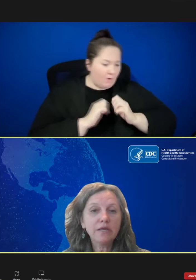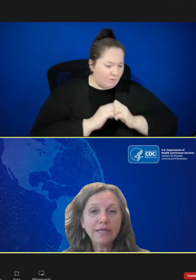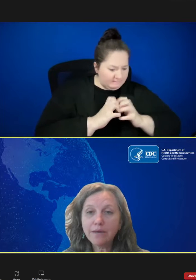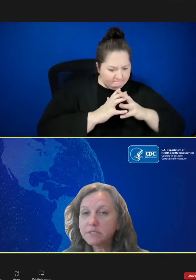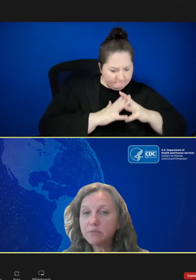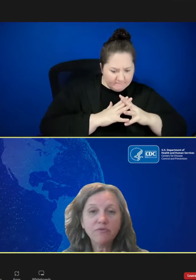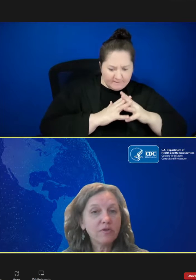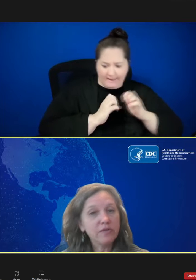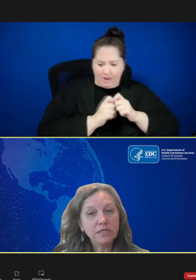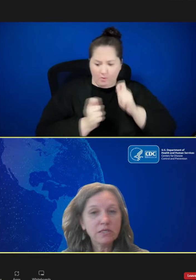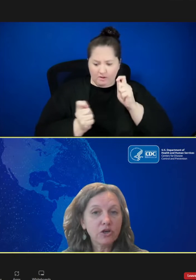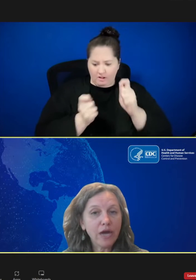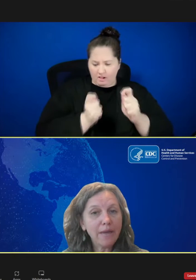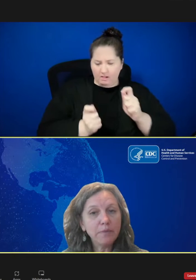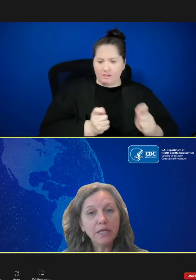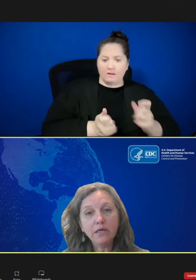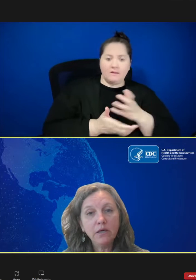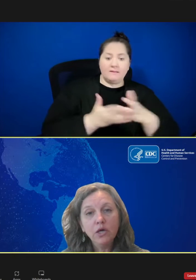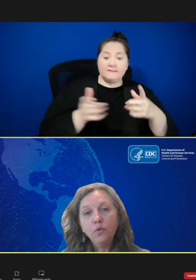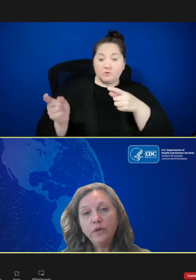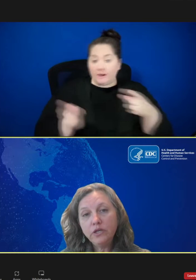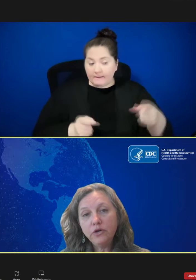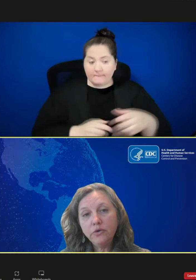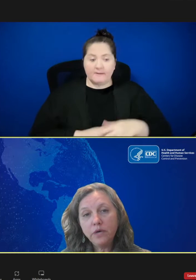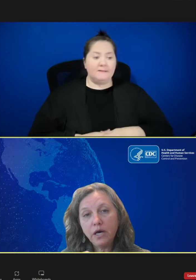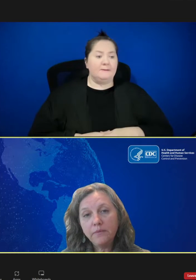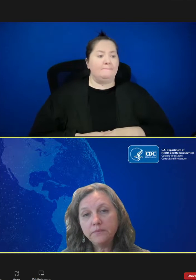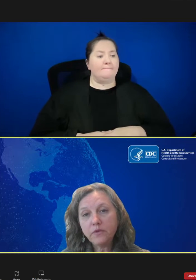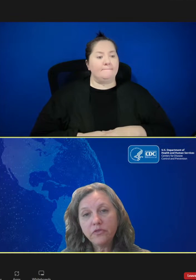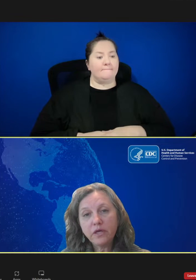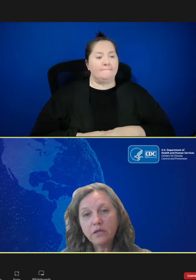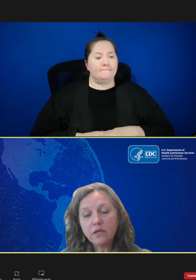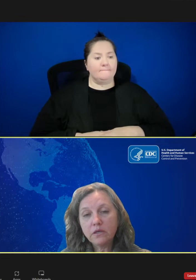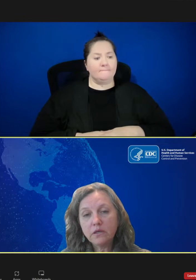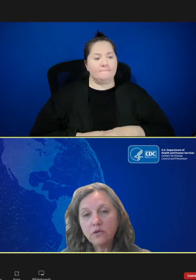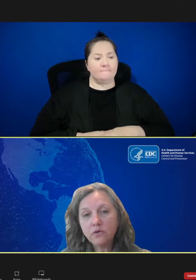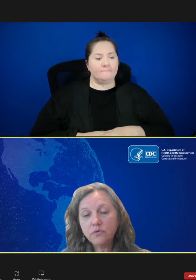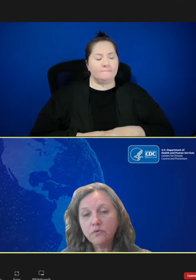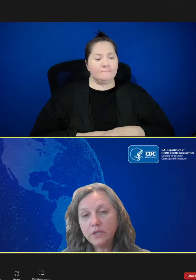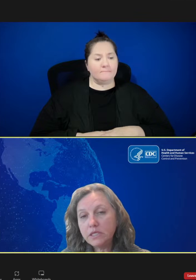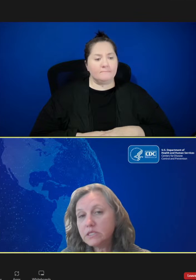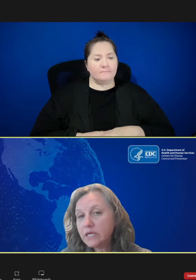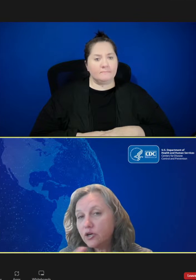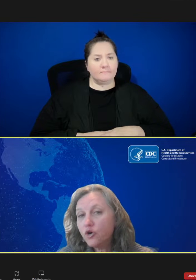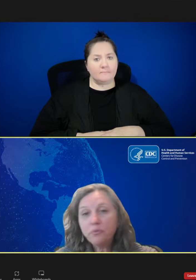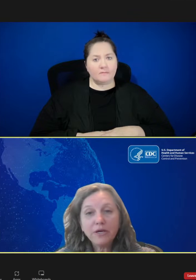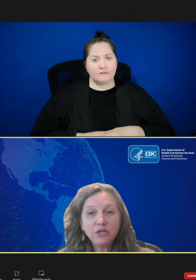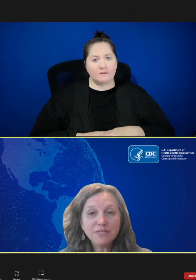adapt some of the things that are happening. We know that, you know, we need to incorporate new